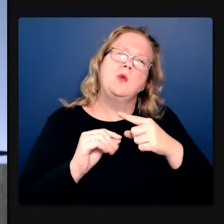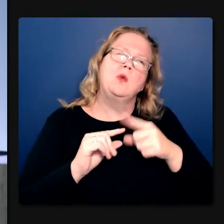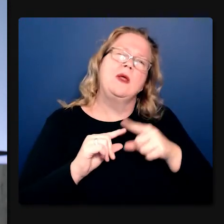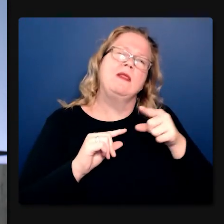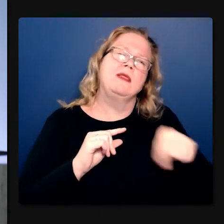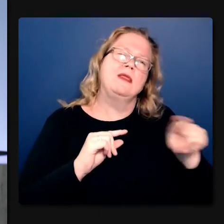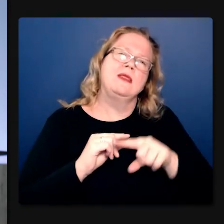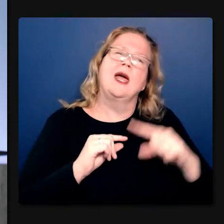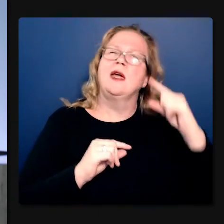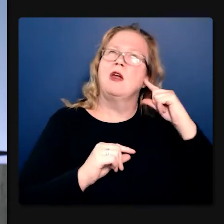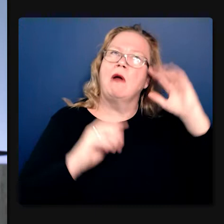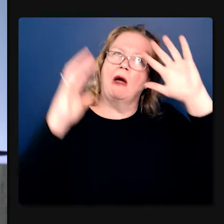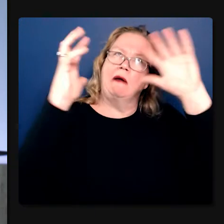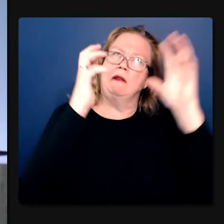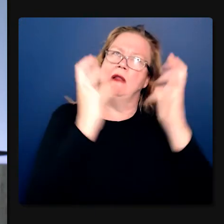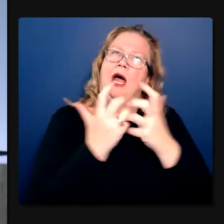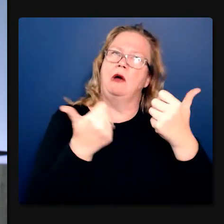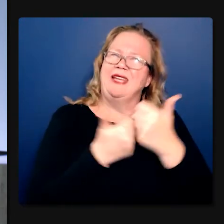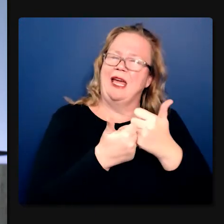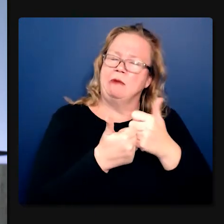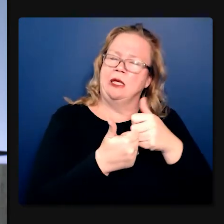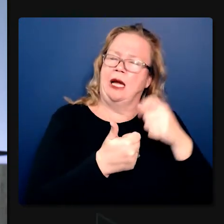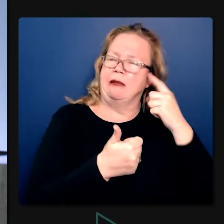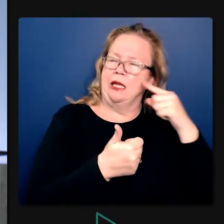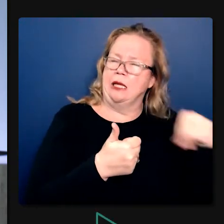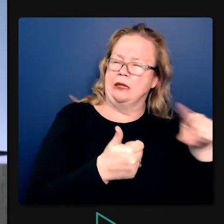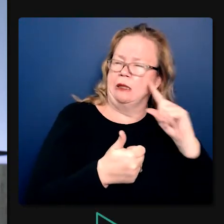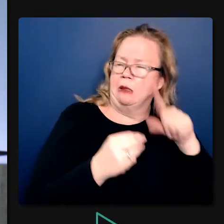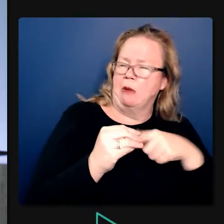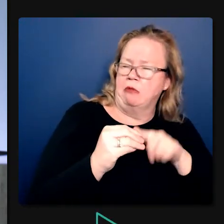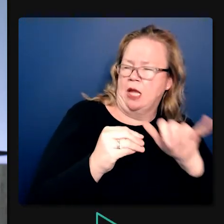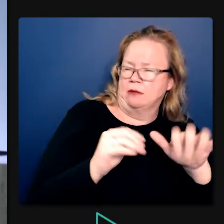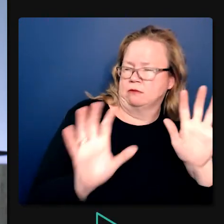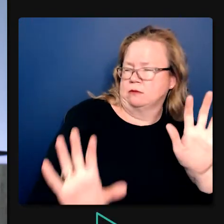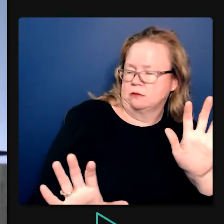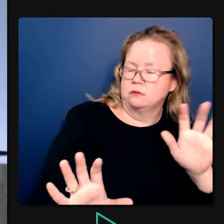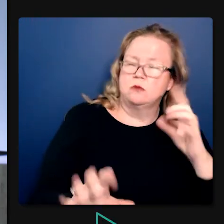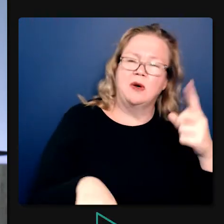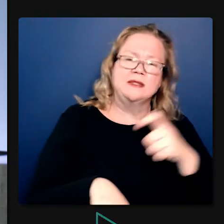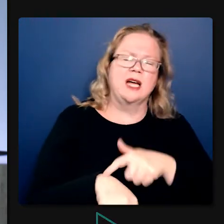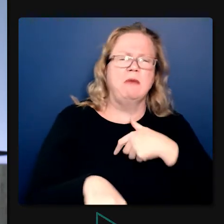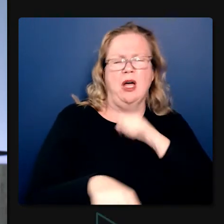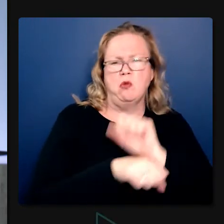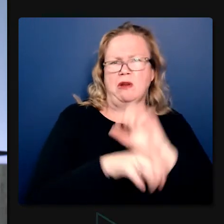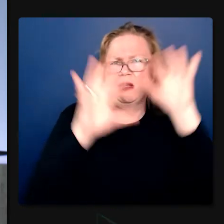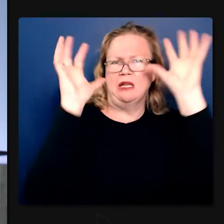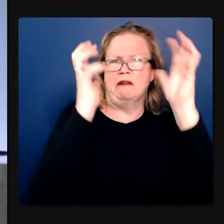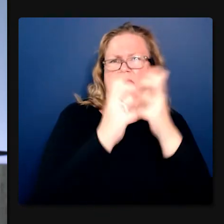when they hear cloud gaming. So, at one point I was working on a cloud title,